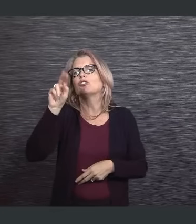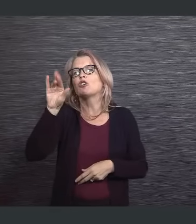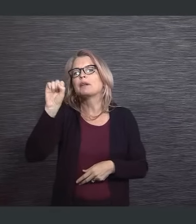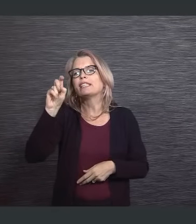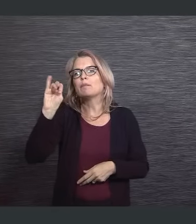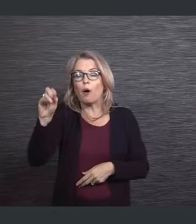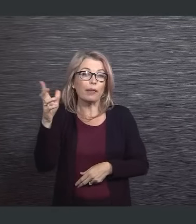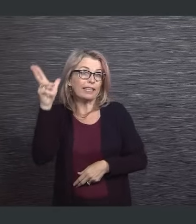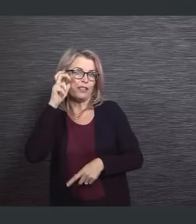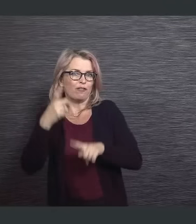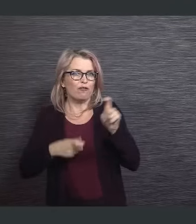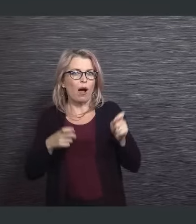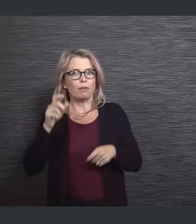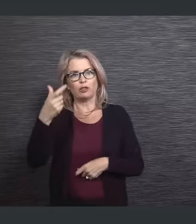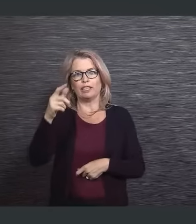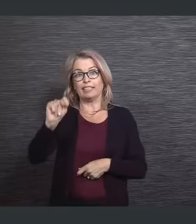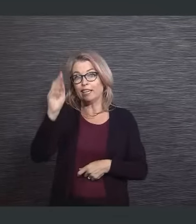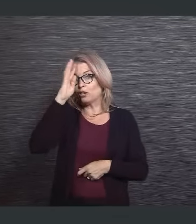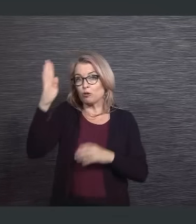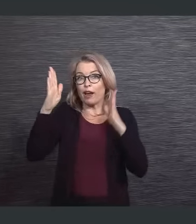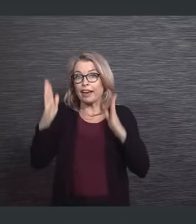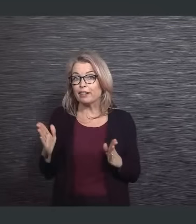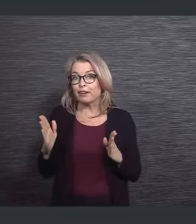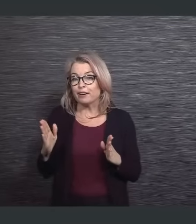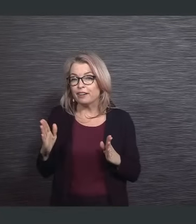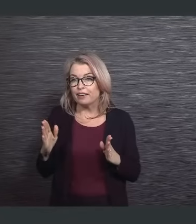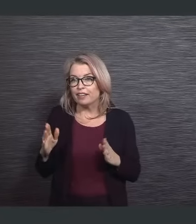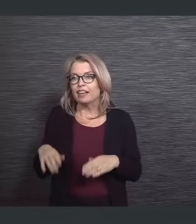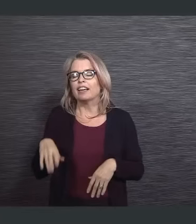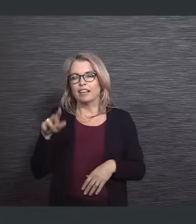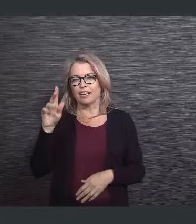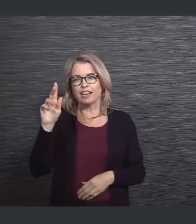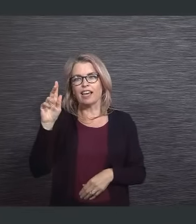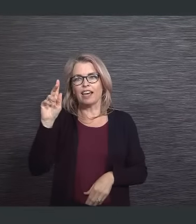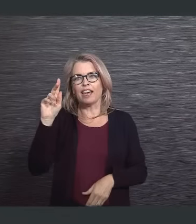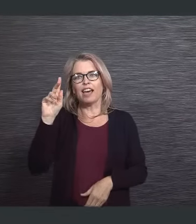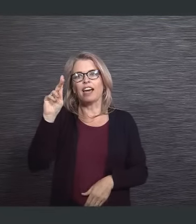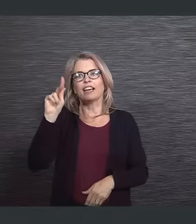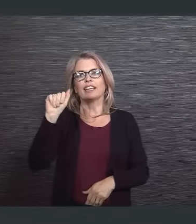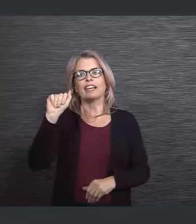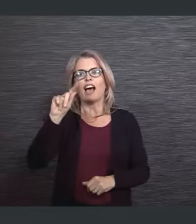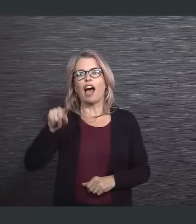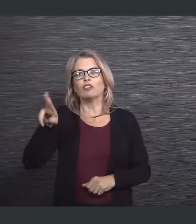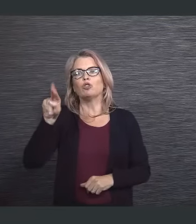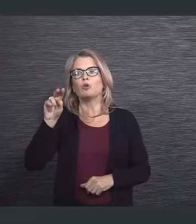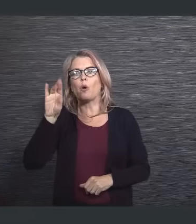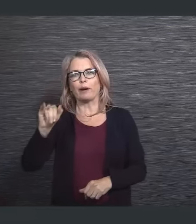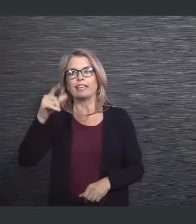Let's hear from GT creator, Kazunori Yamauchi. [SPEAKING JAPANESE]